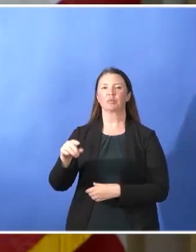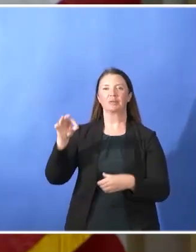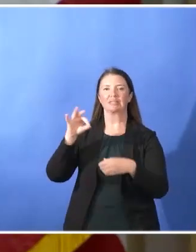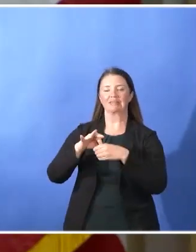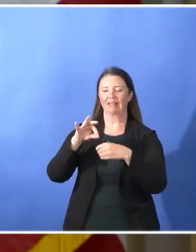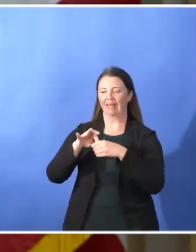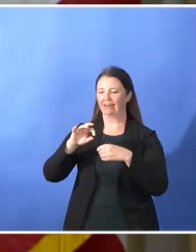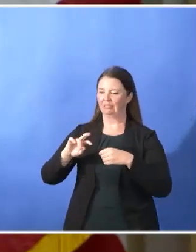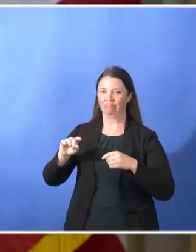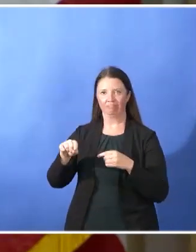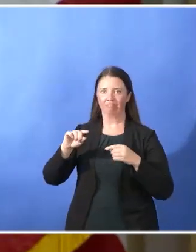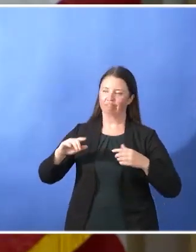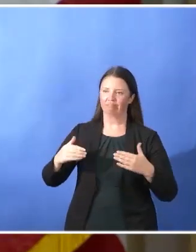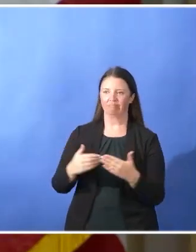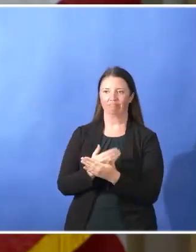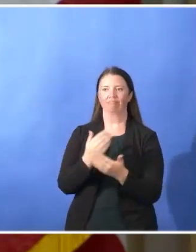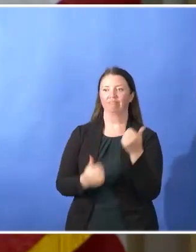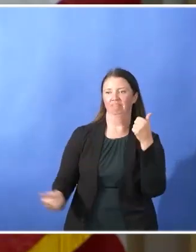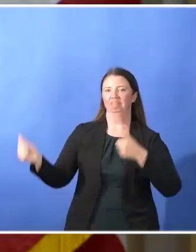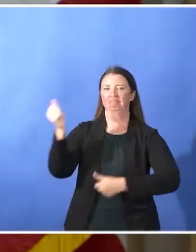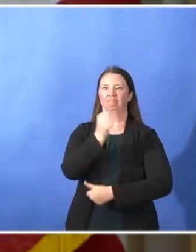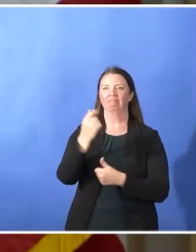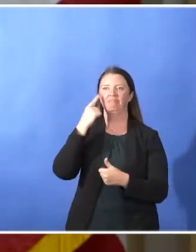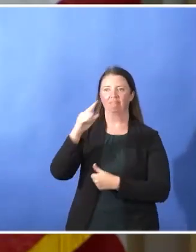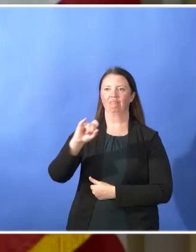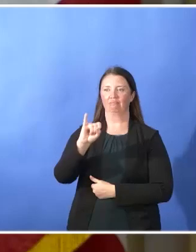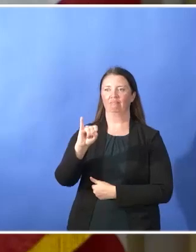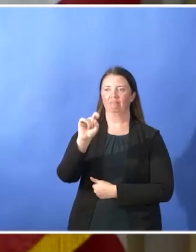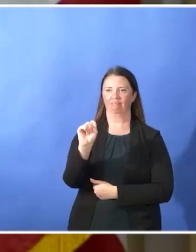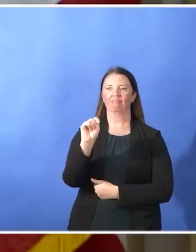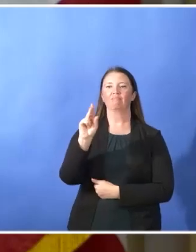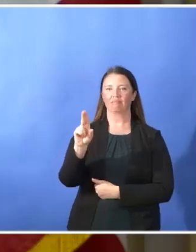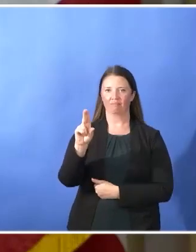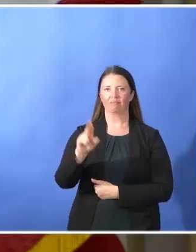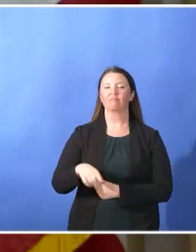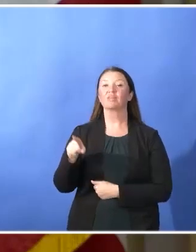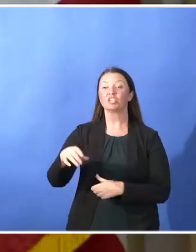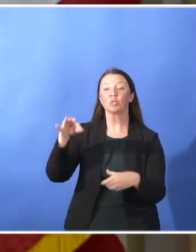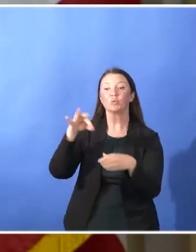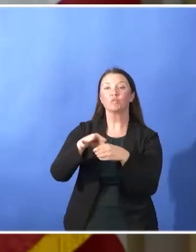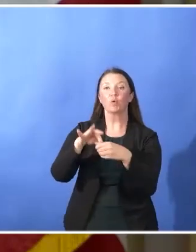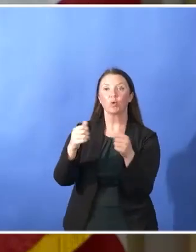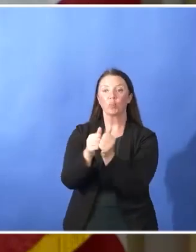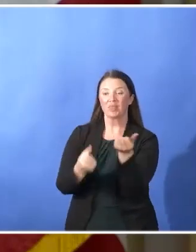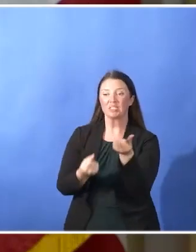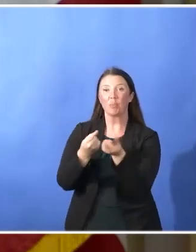SHE WAS PROMOTED INTO THIS